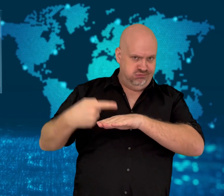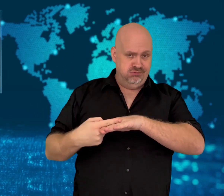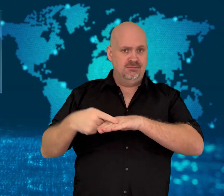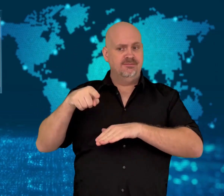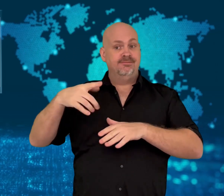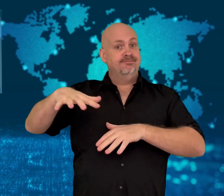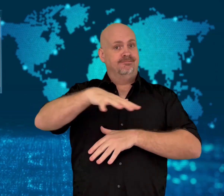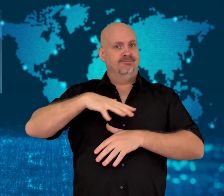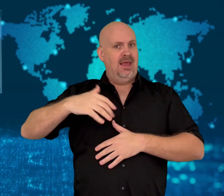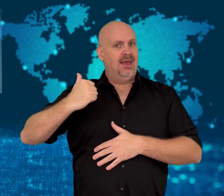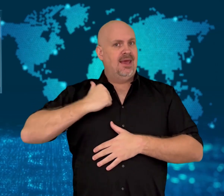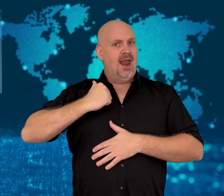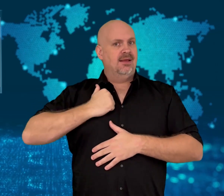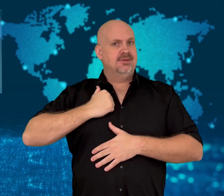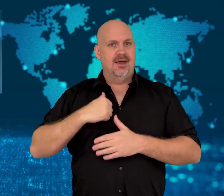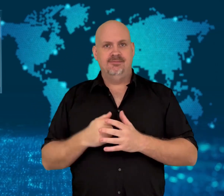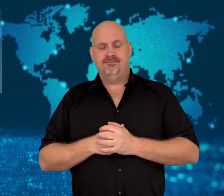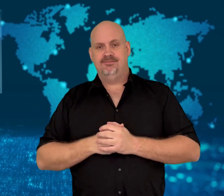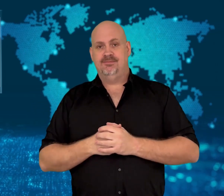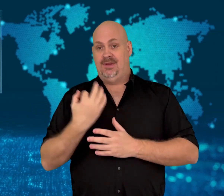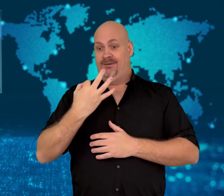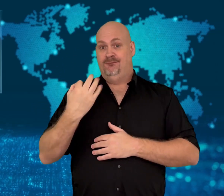flying over Canada.